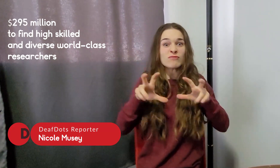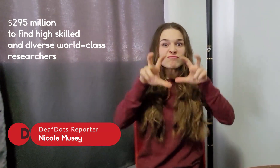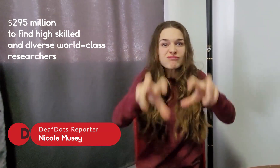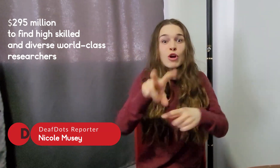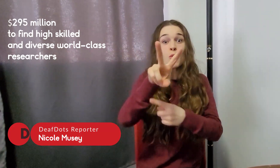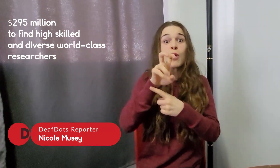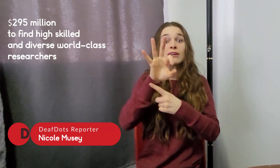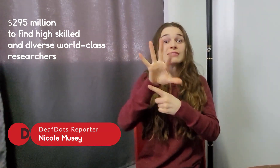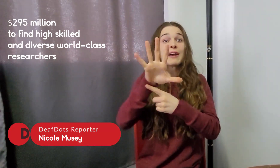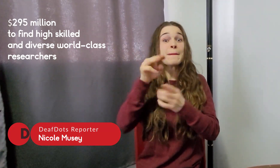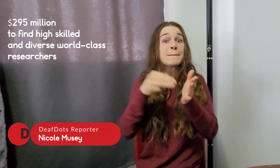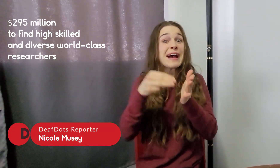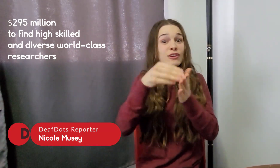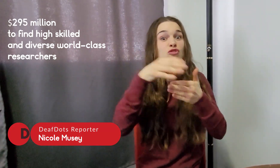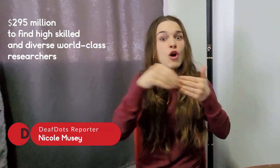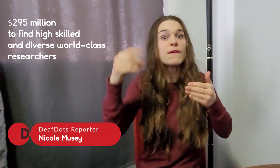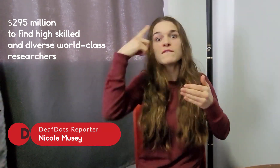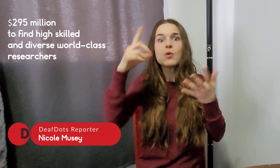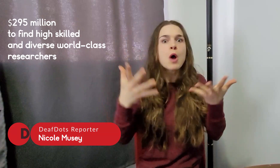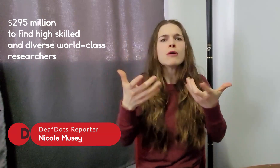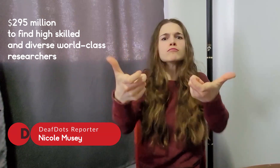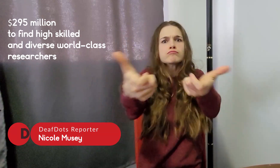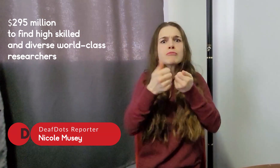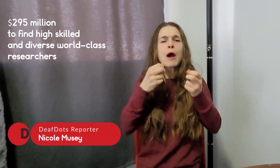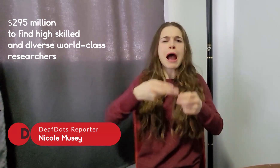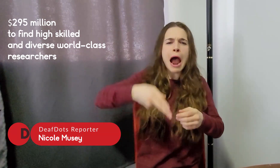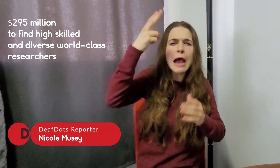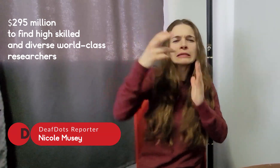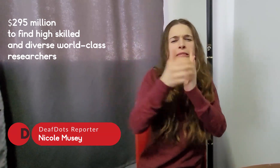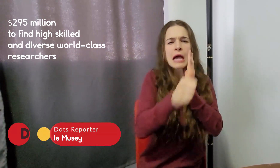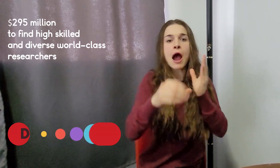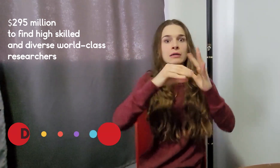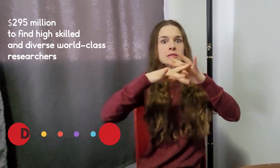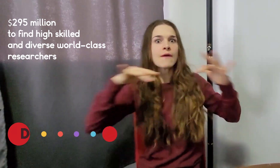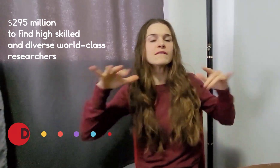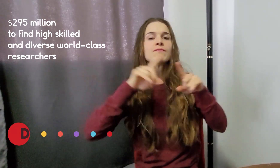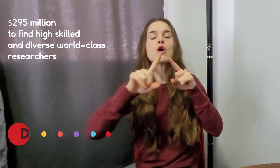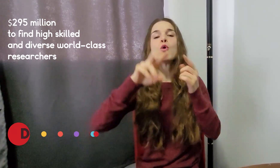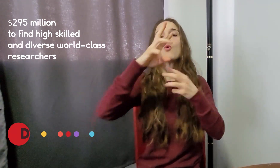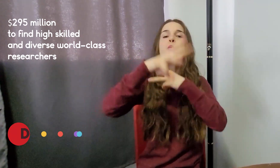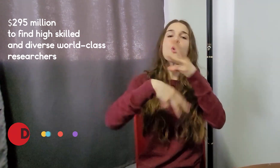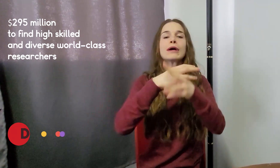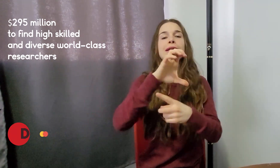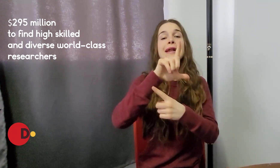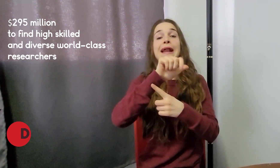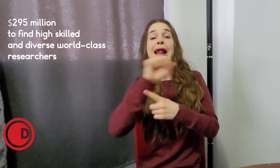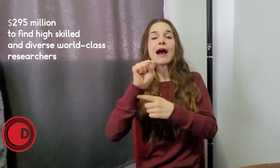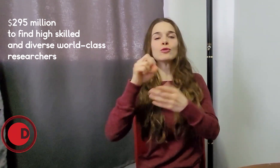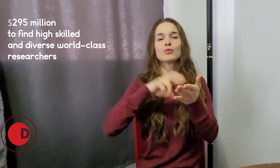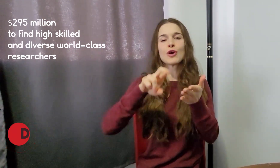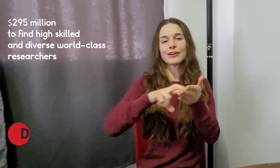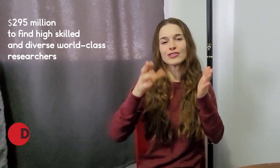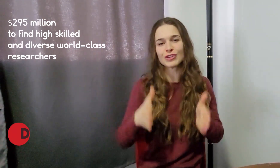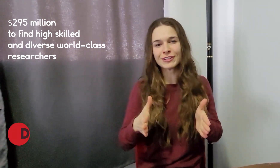They invest $295 million each year to attract and keep a highly skilled and diverse base of world-class researchers.